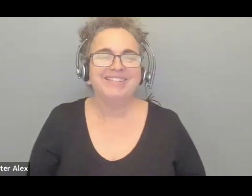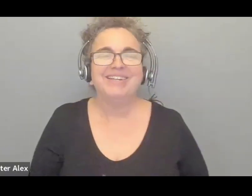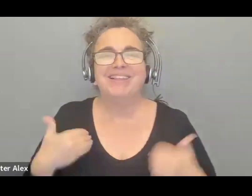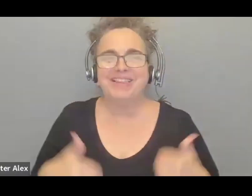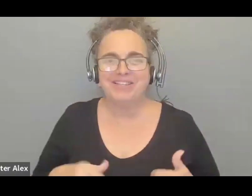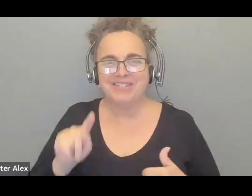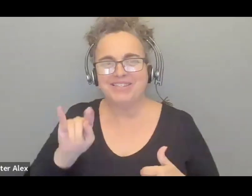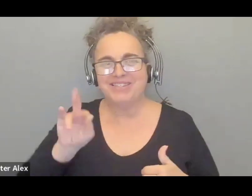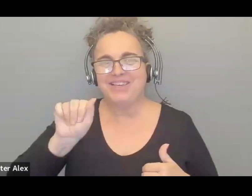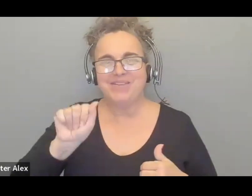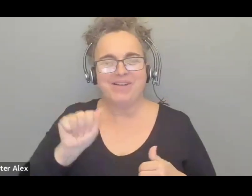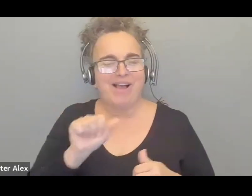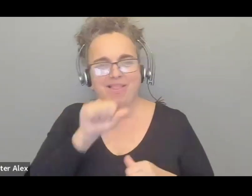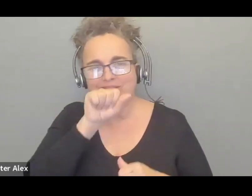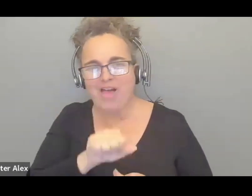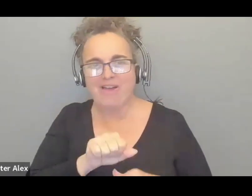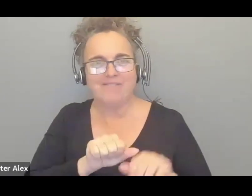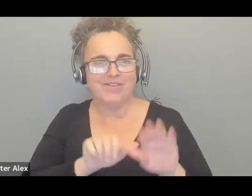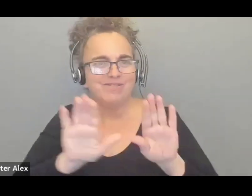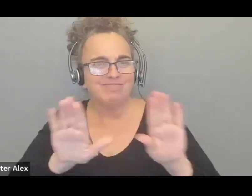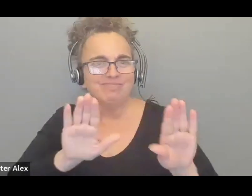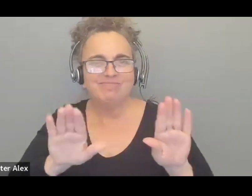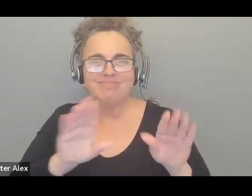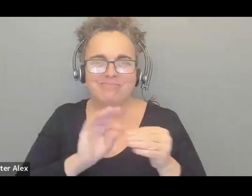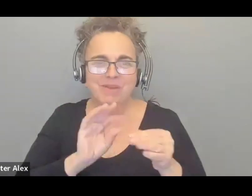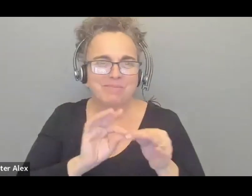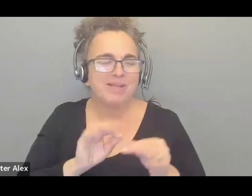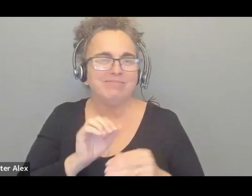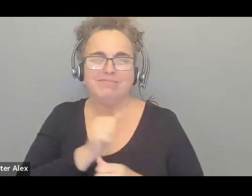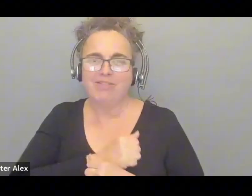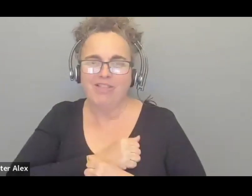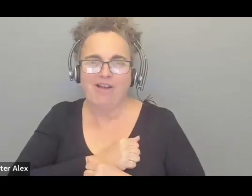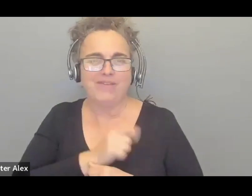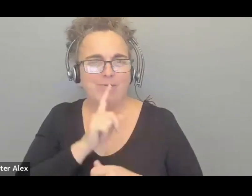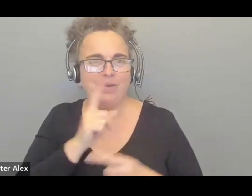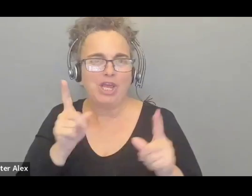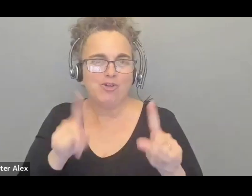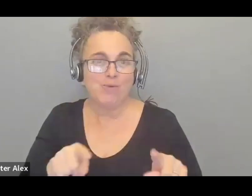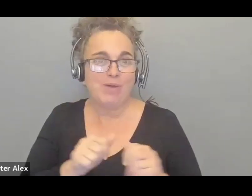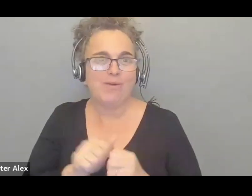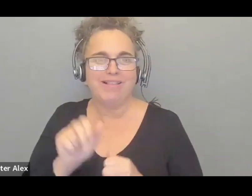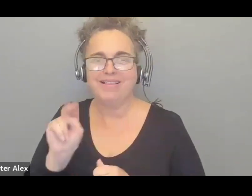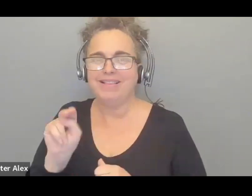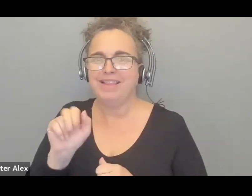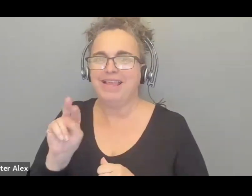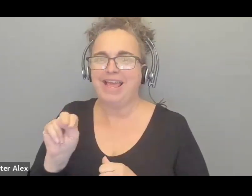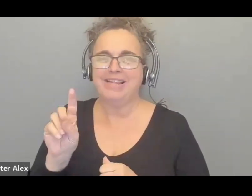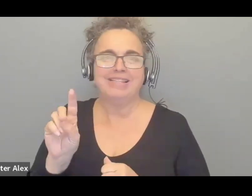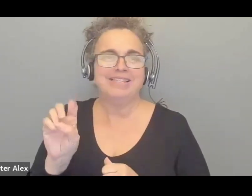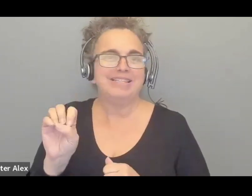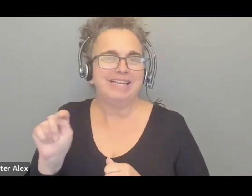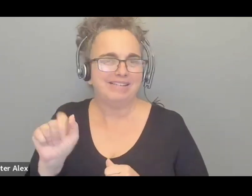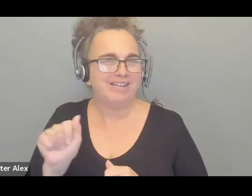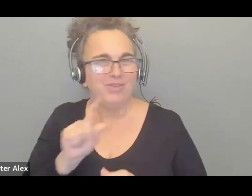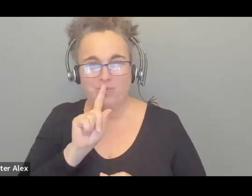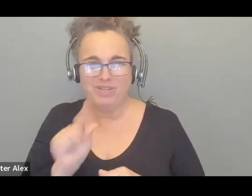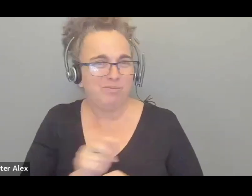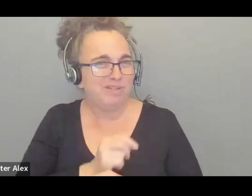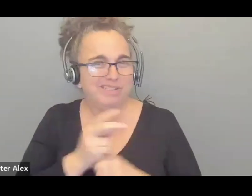I love all of what both of you said and I absolutely agree with Nandita that you do save time in the long run